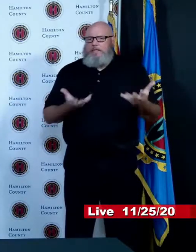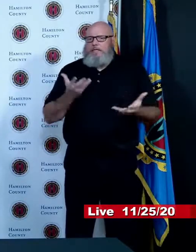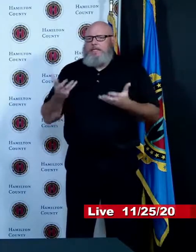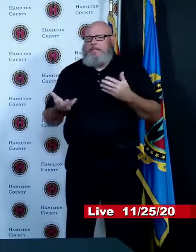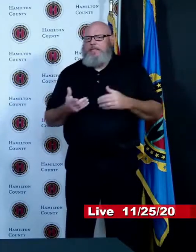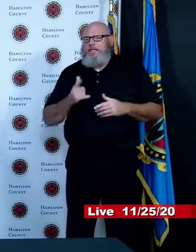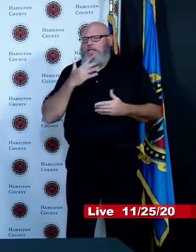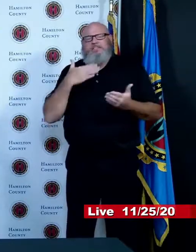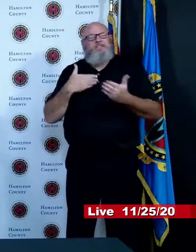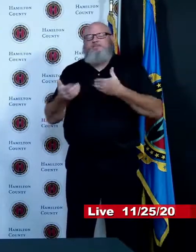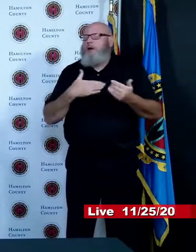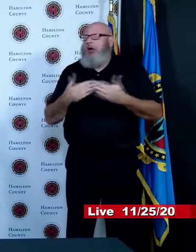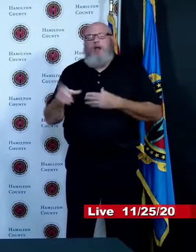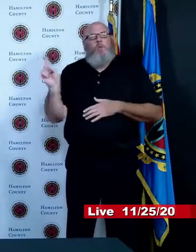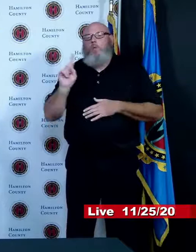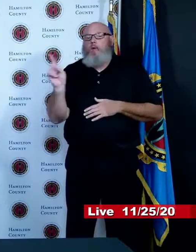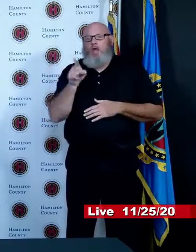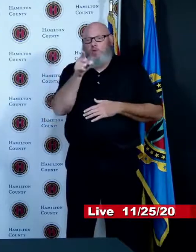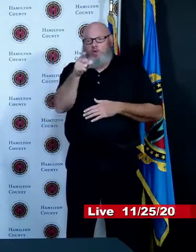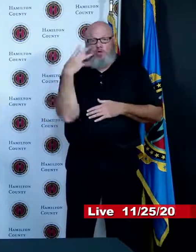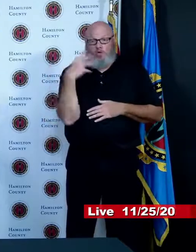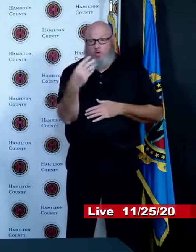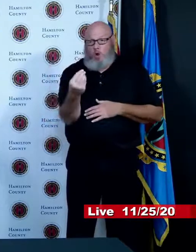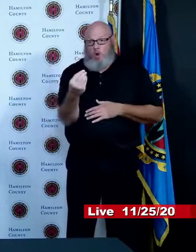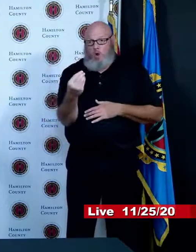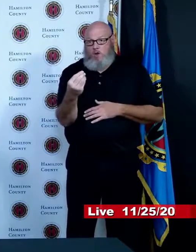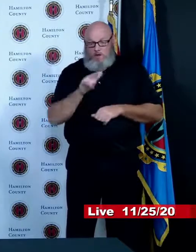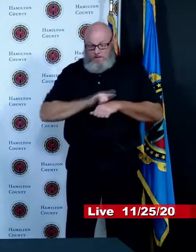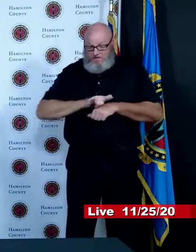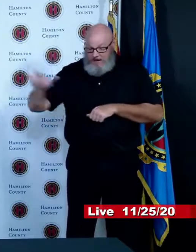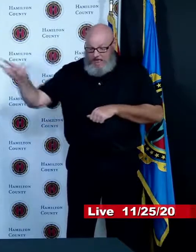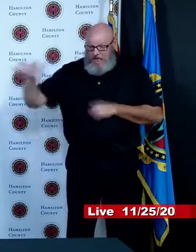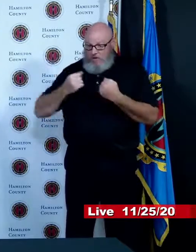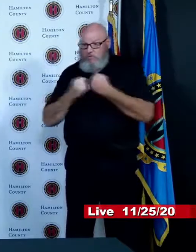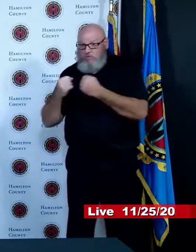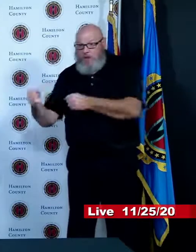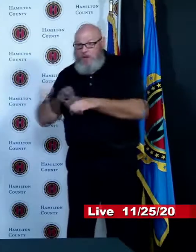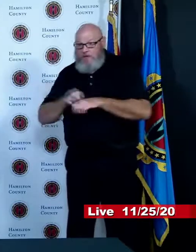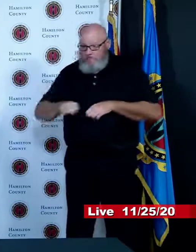where you go if you're traveling we're asking you to be careful if you're traveling for pleasure I'm